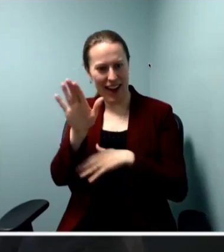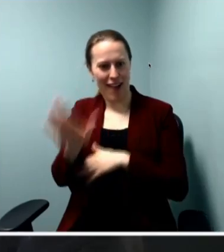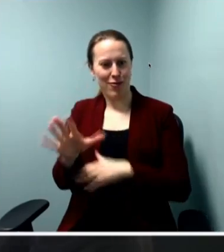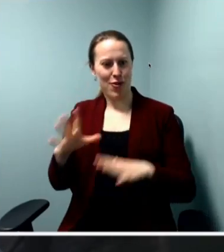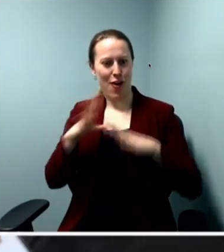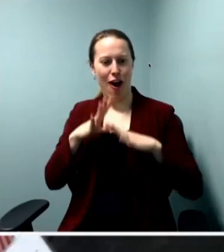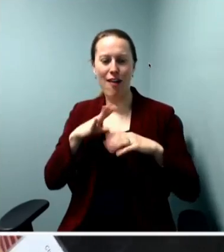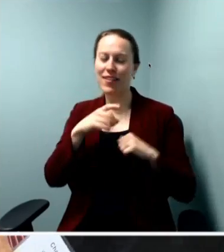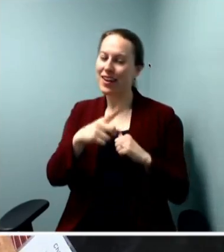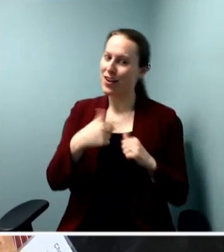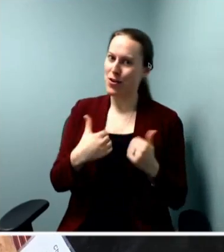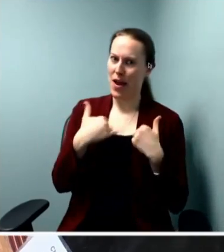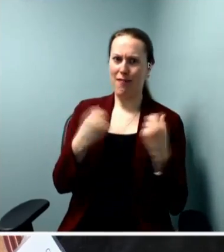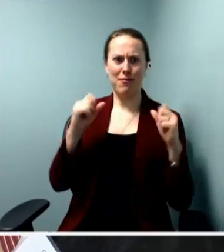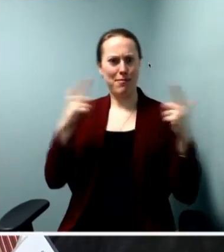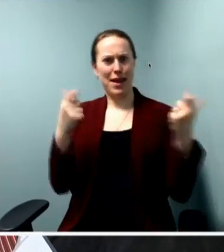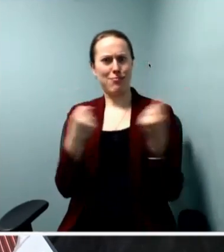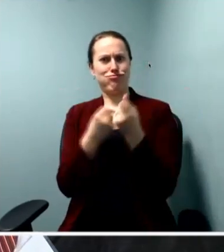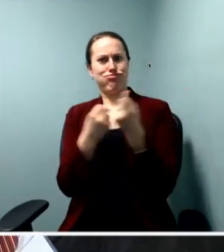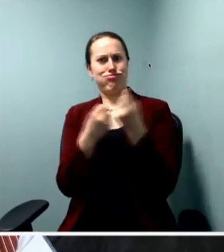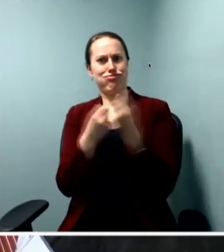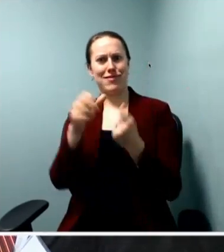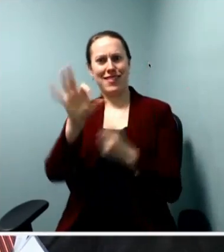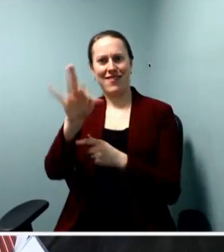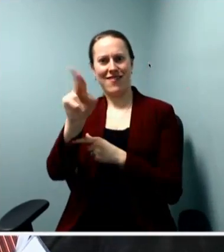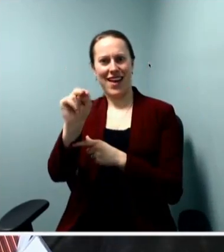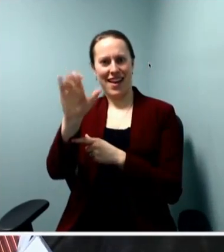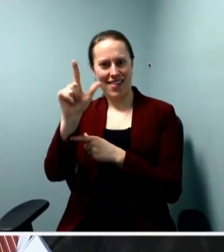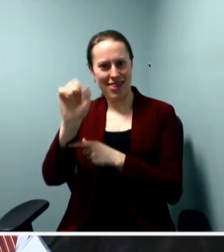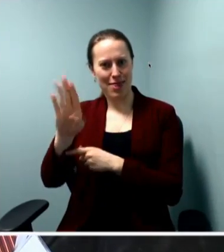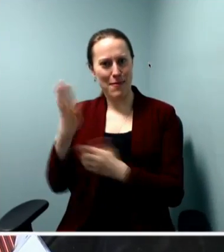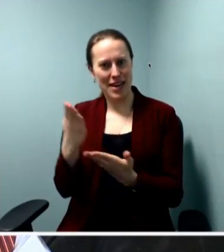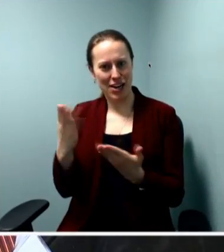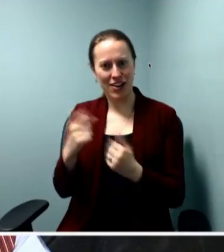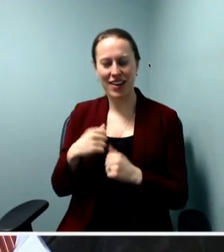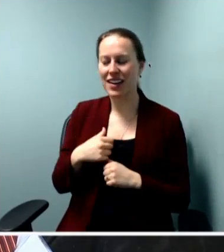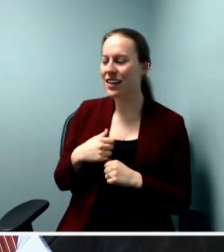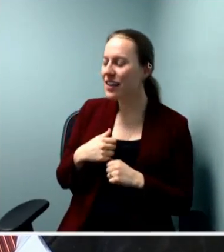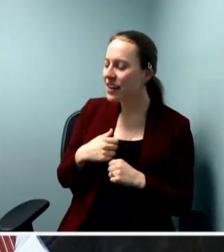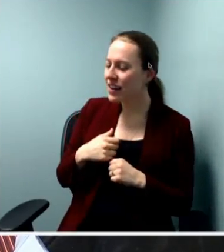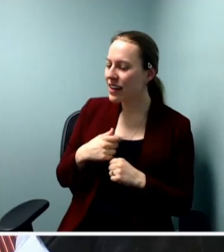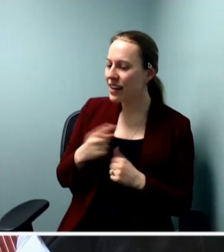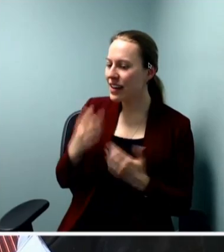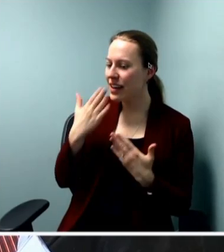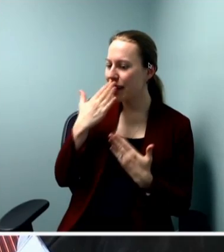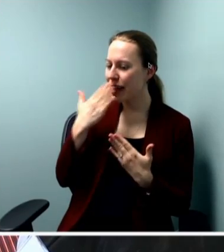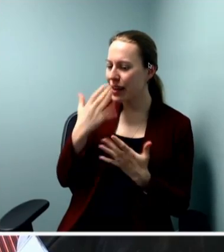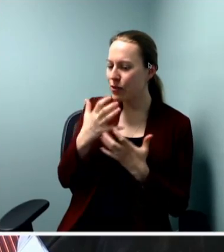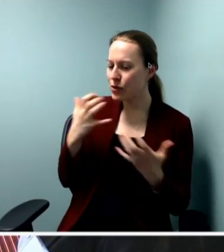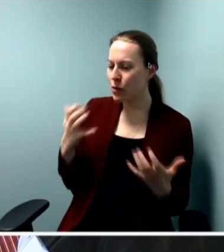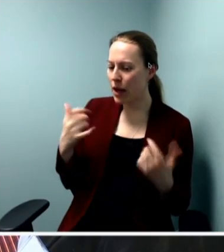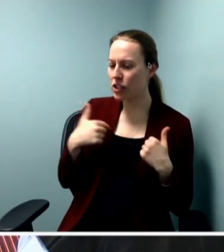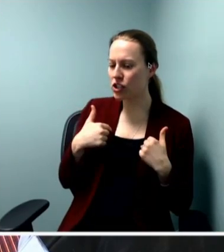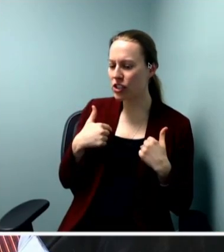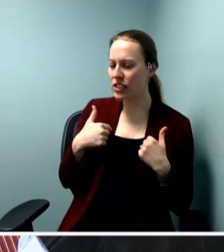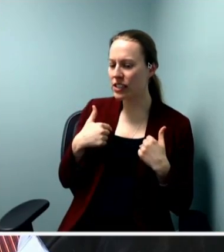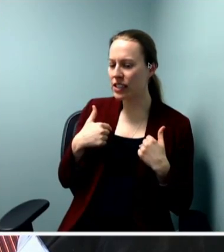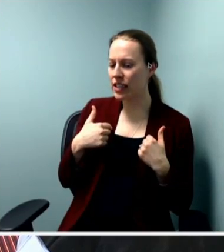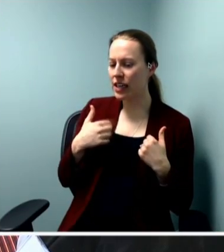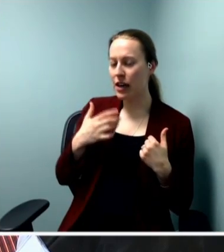That's good. Well, thank you so much. A pleasure to be here. For me, the question is, "How do we make the arts--